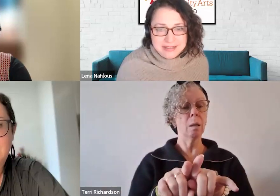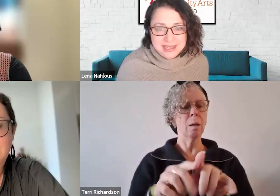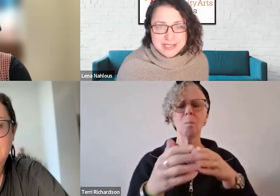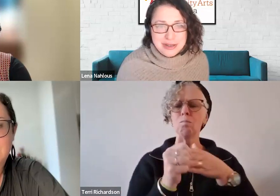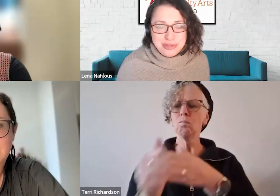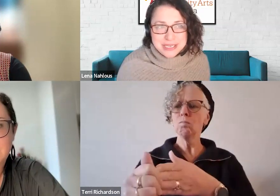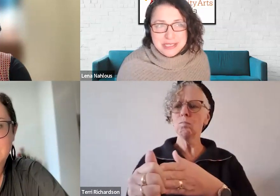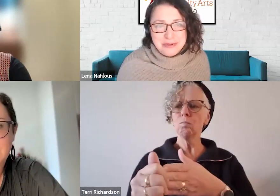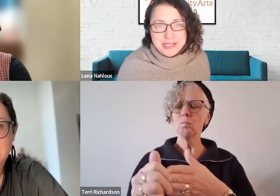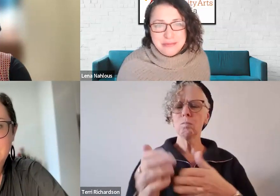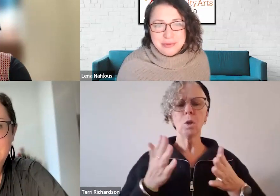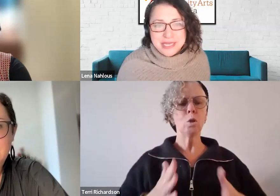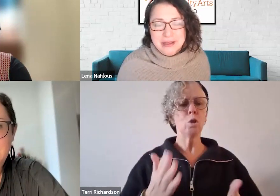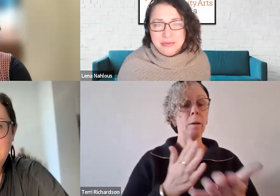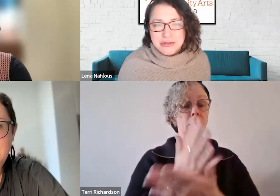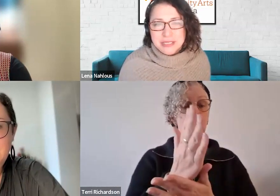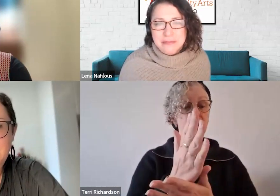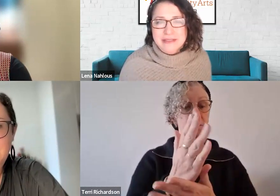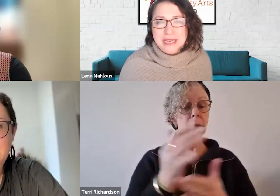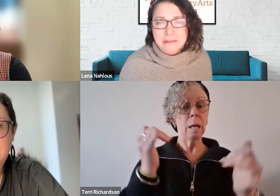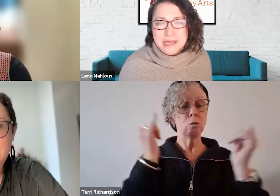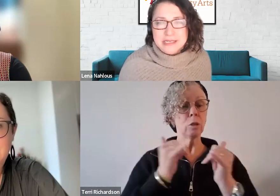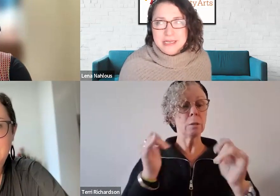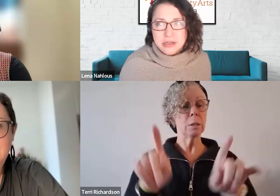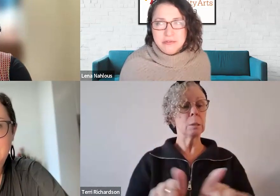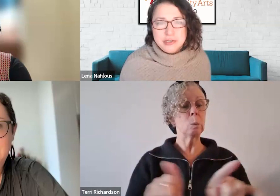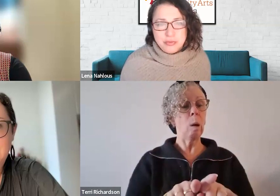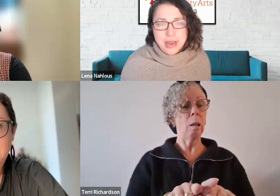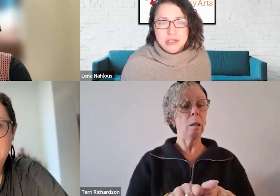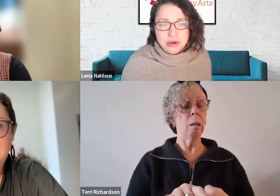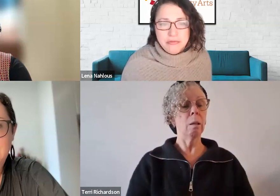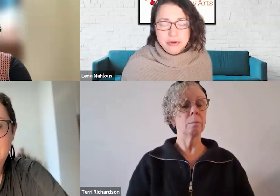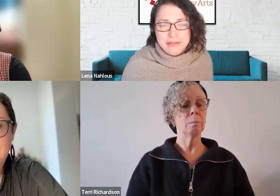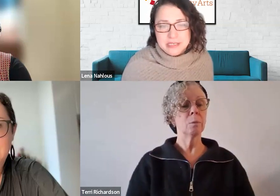ethic and social justice principles, and we strongly believe that embracing a diverse range of creative